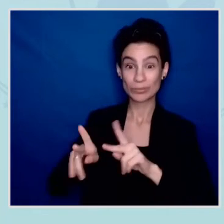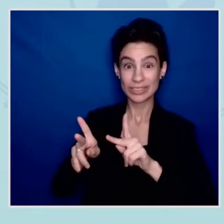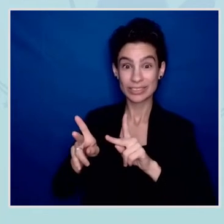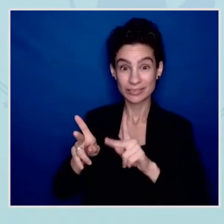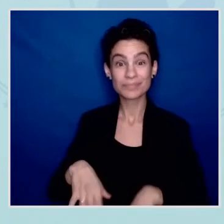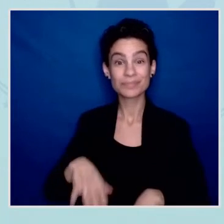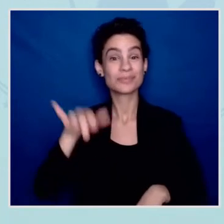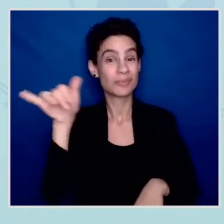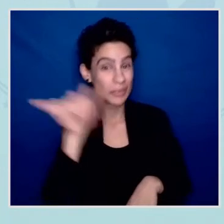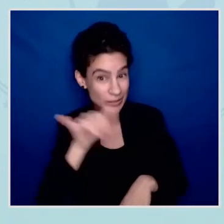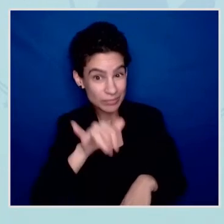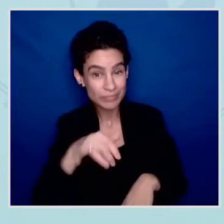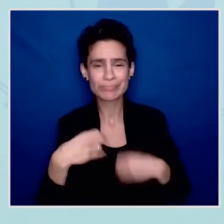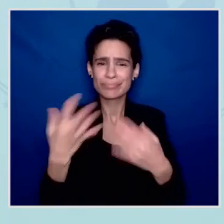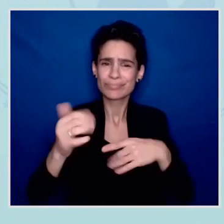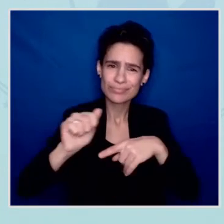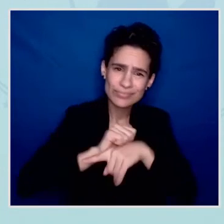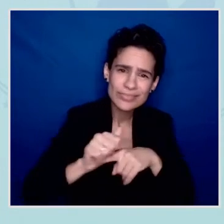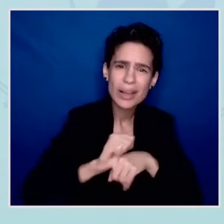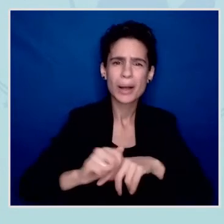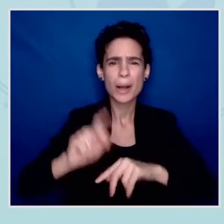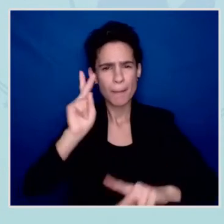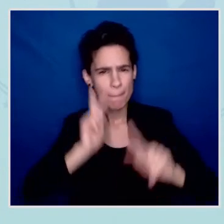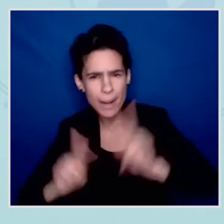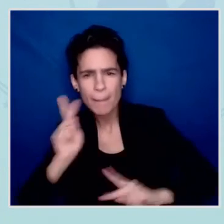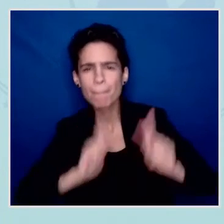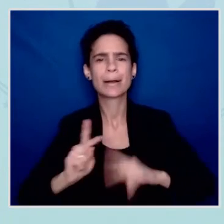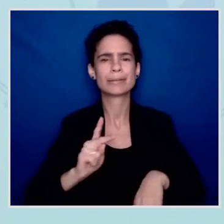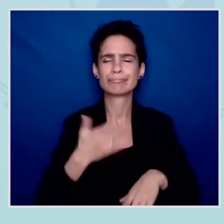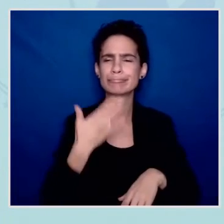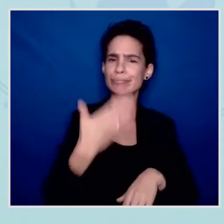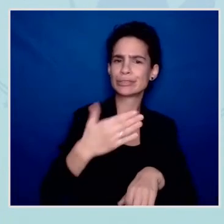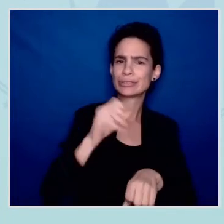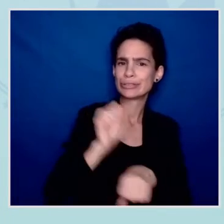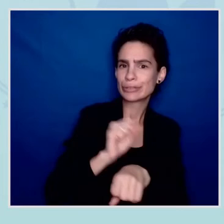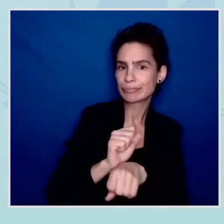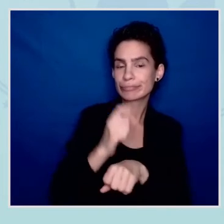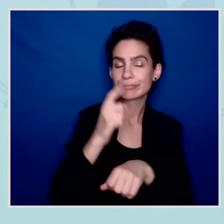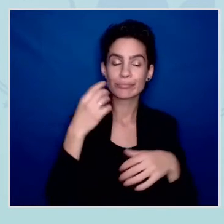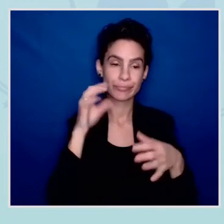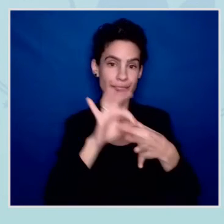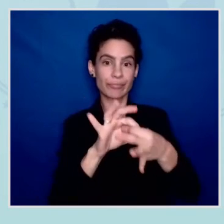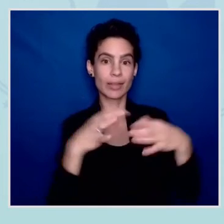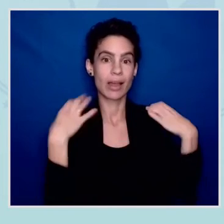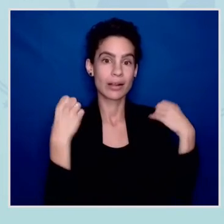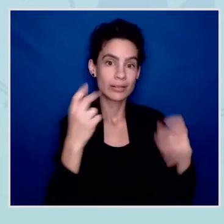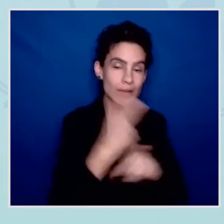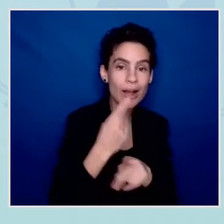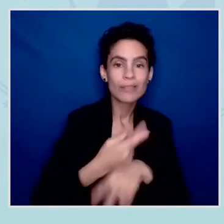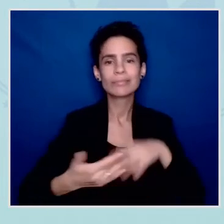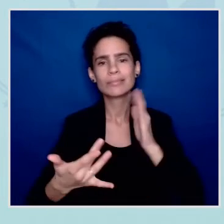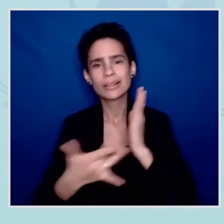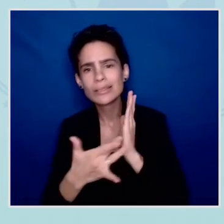CHANCE, AMERICANS CAN DO ANYTHING, GIVE IT A SHOT.